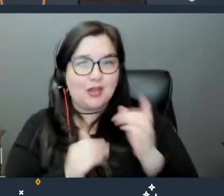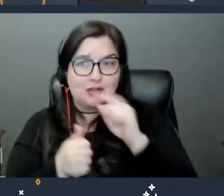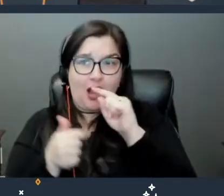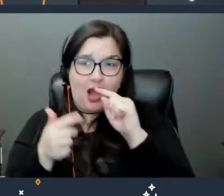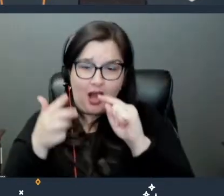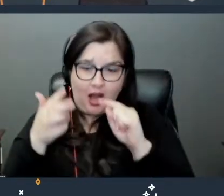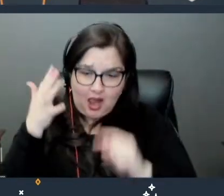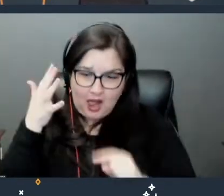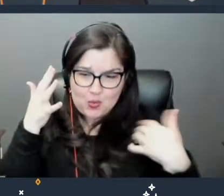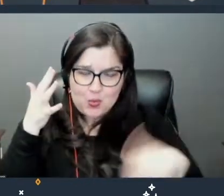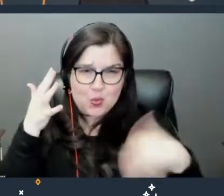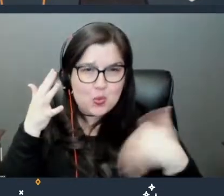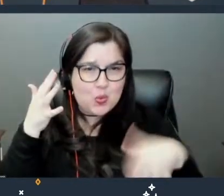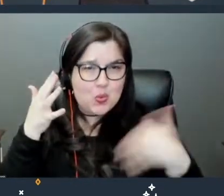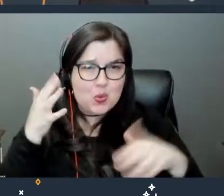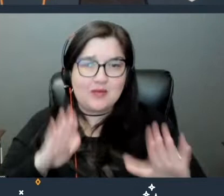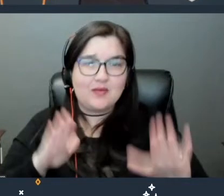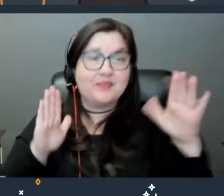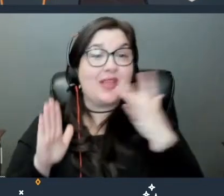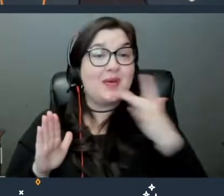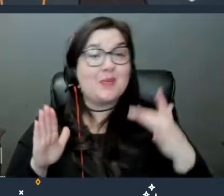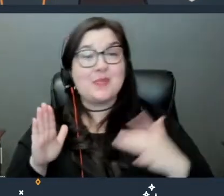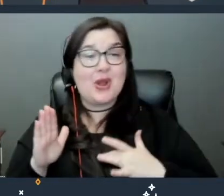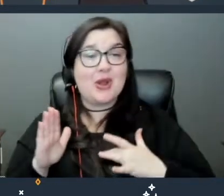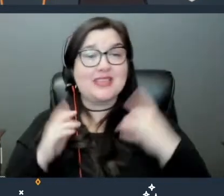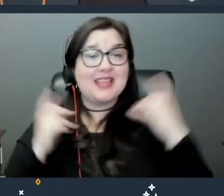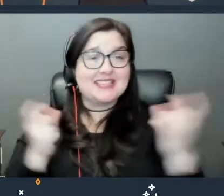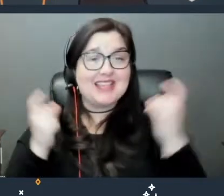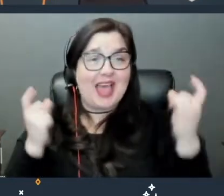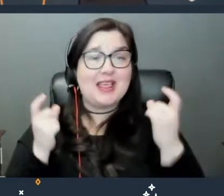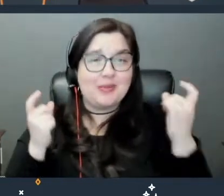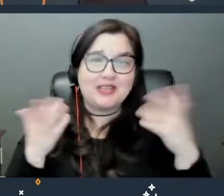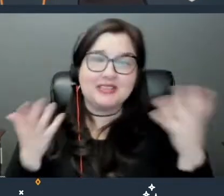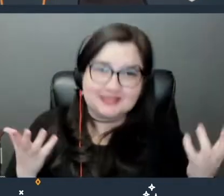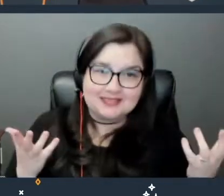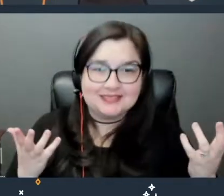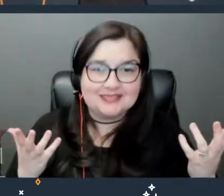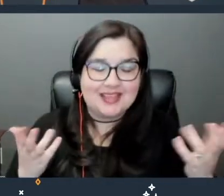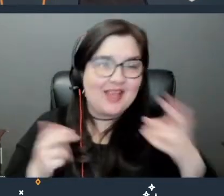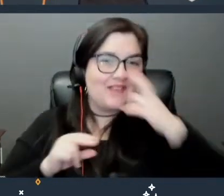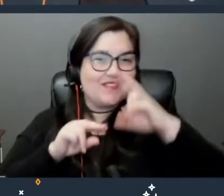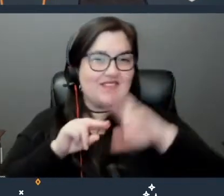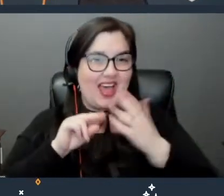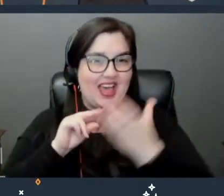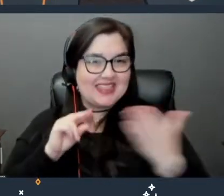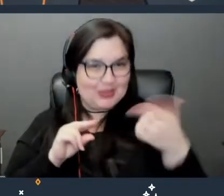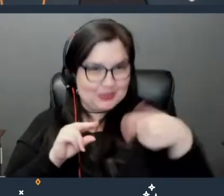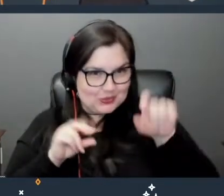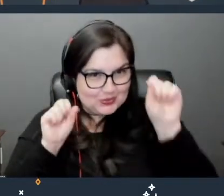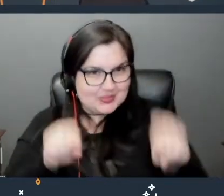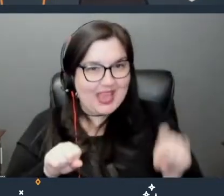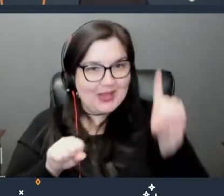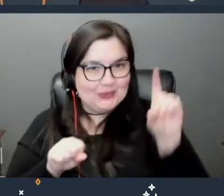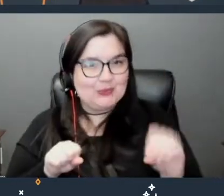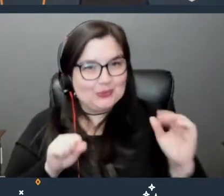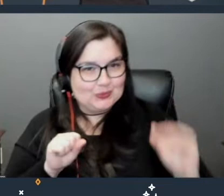what's a birthday celebration without a little bit of celebration of the fun things you can now do as you grow up? So today's gonna be no different.